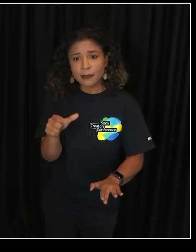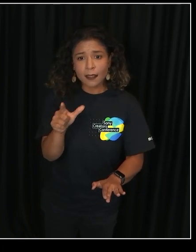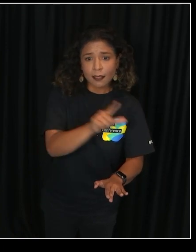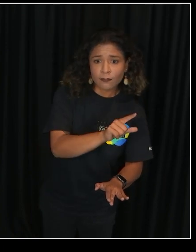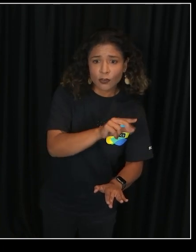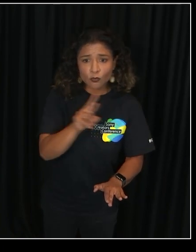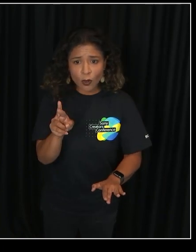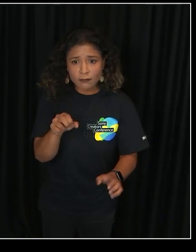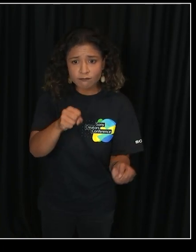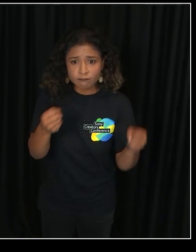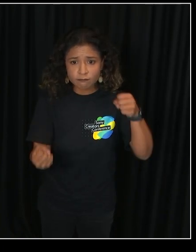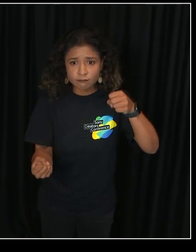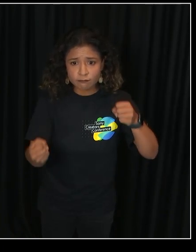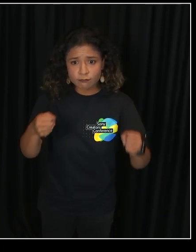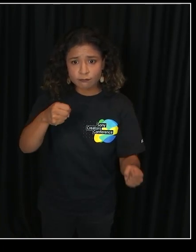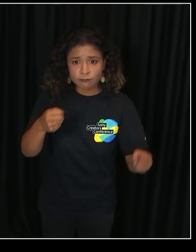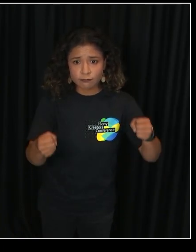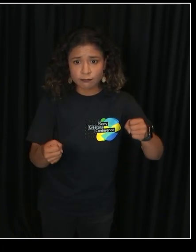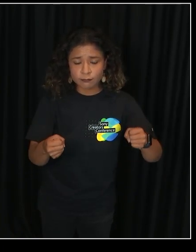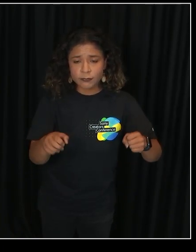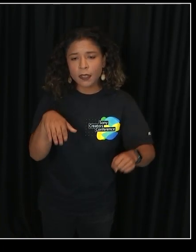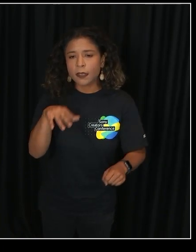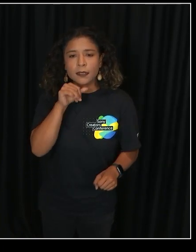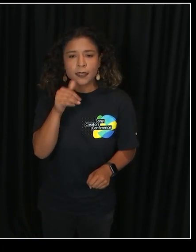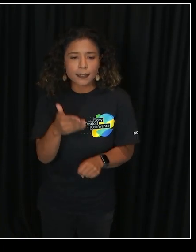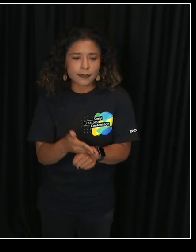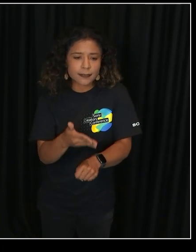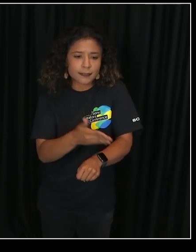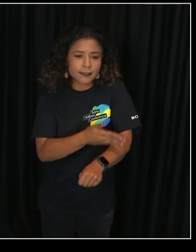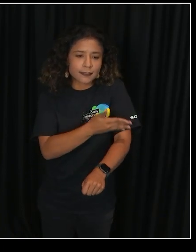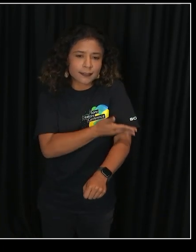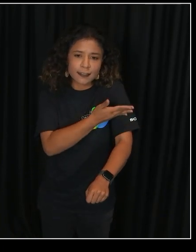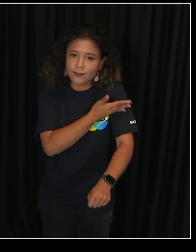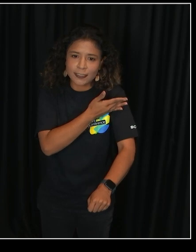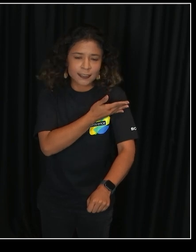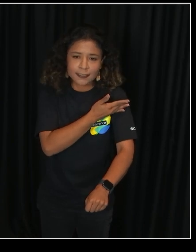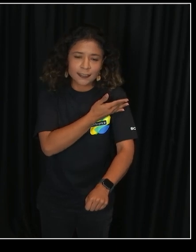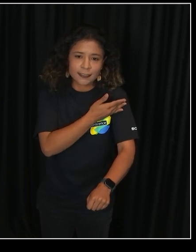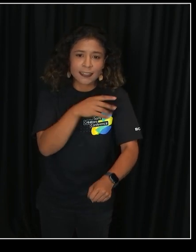It didn't have access to some of the more advanced features in the cars. It couldn't manually change the gears,